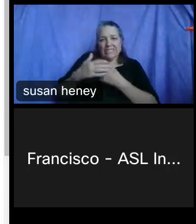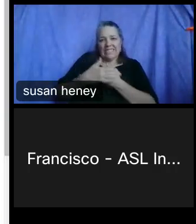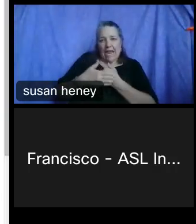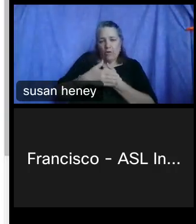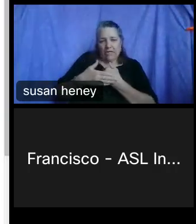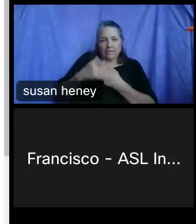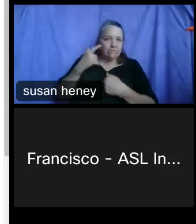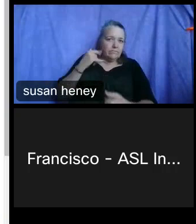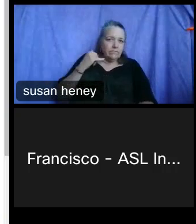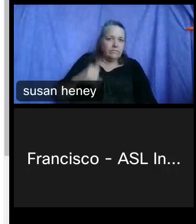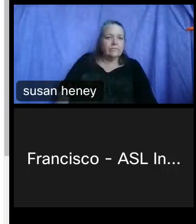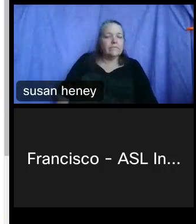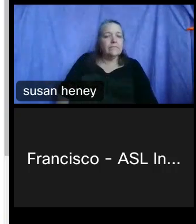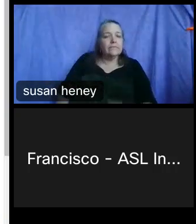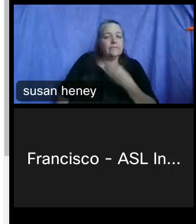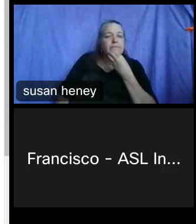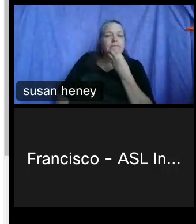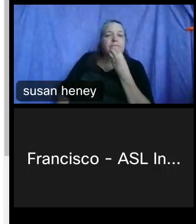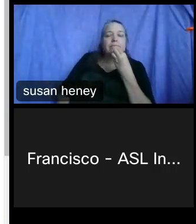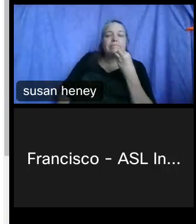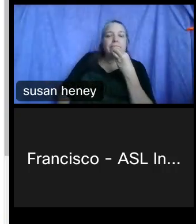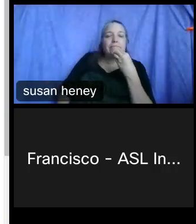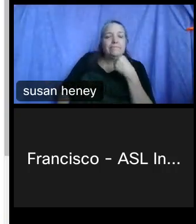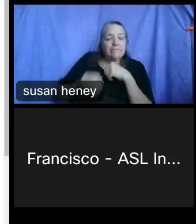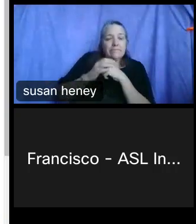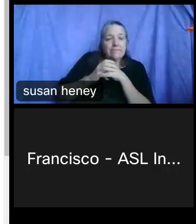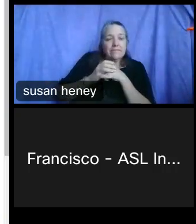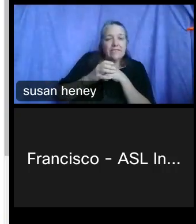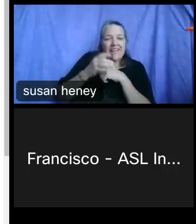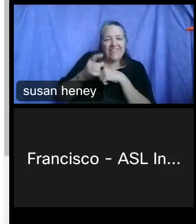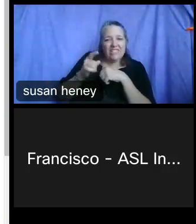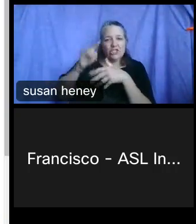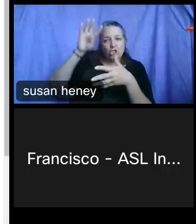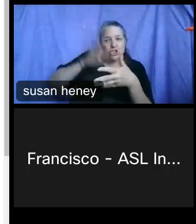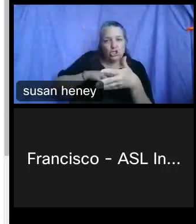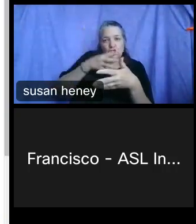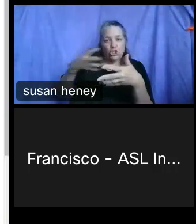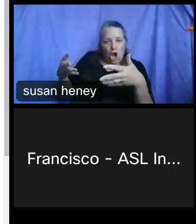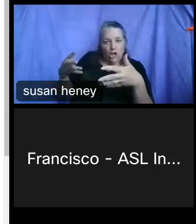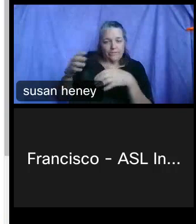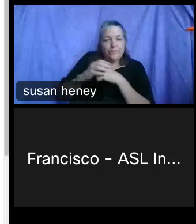Okay, so the chart gives it gives us a chart here. So it gives us the first geography